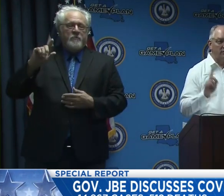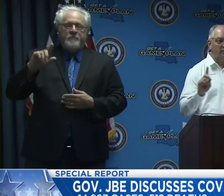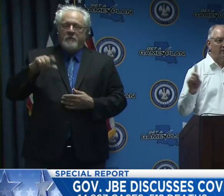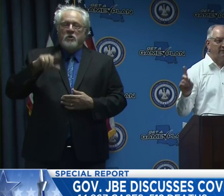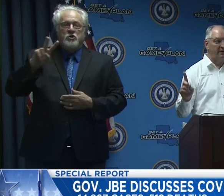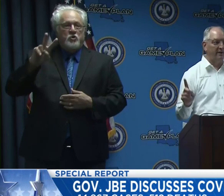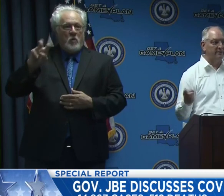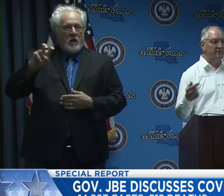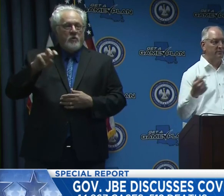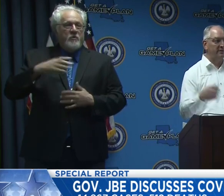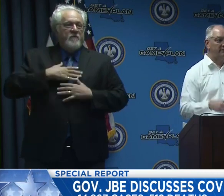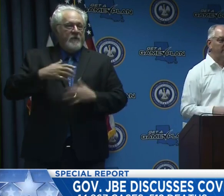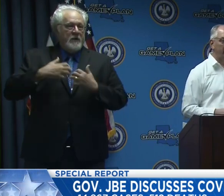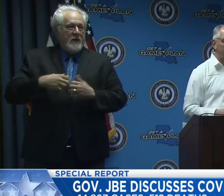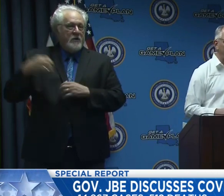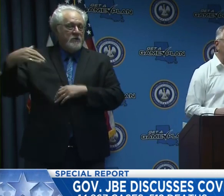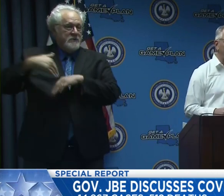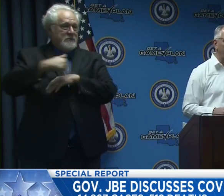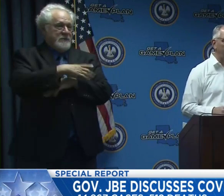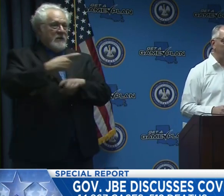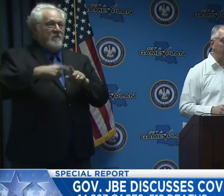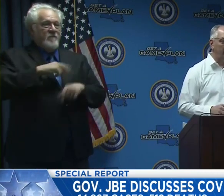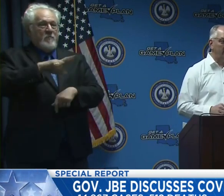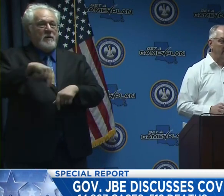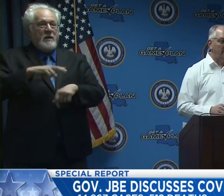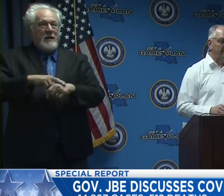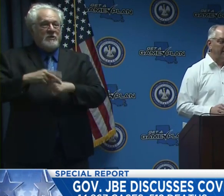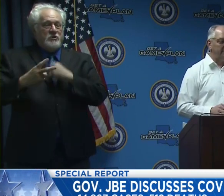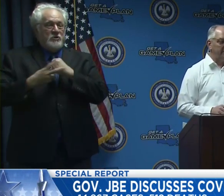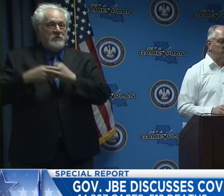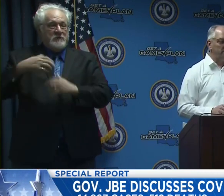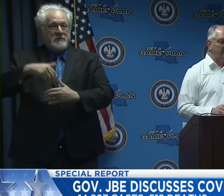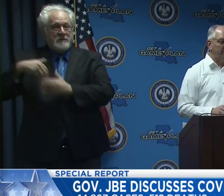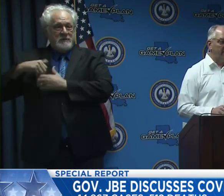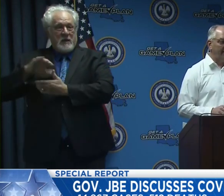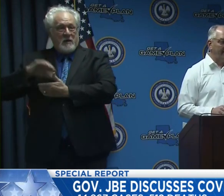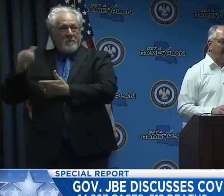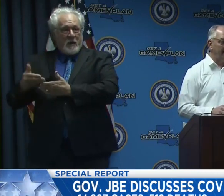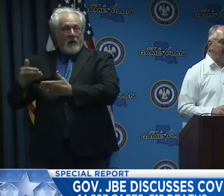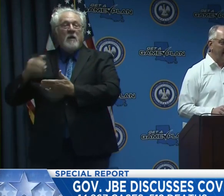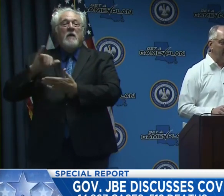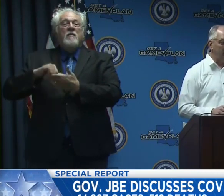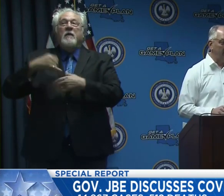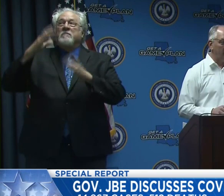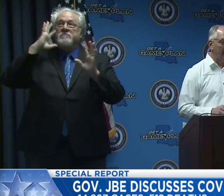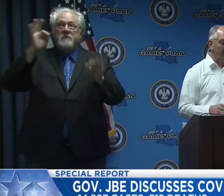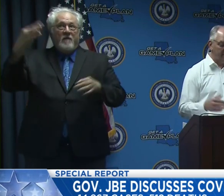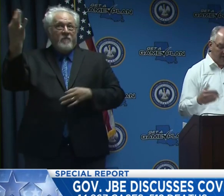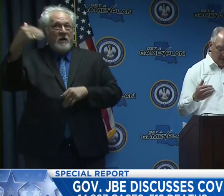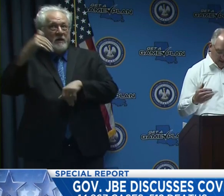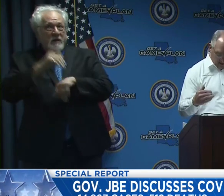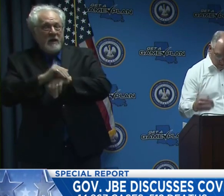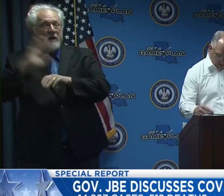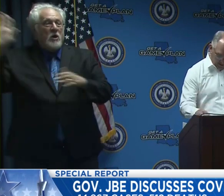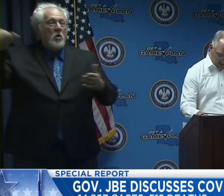WHAT WE'RE LOOKING TO DO. IN THE CALL I HAD WITH THE VICE PRESIDENT YESTERDAY I WAS ABLE